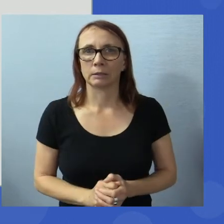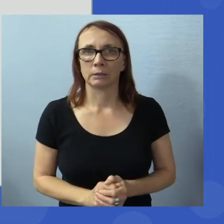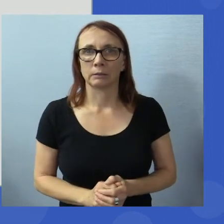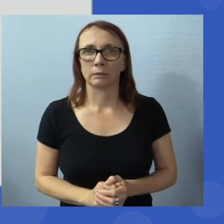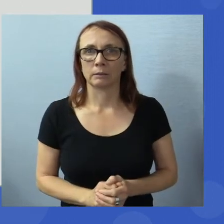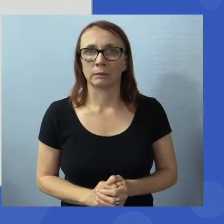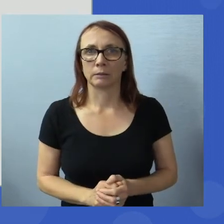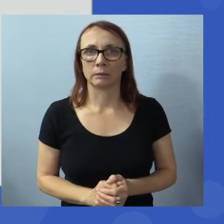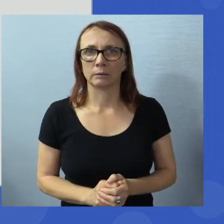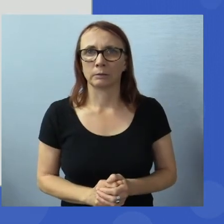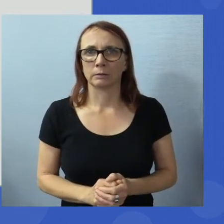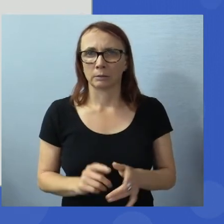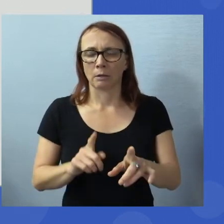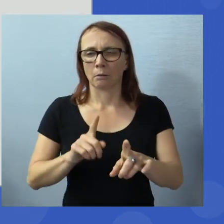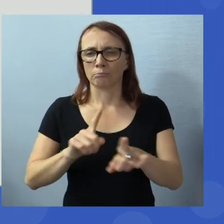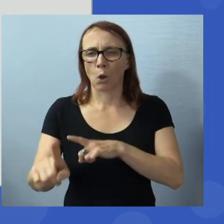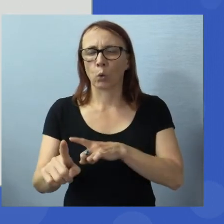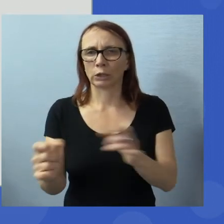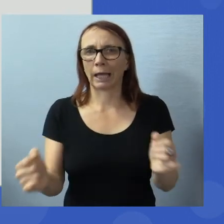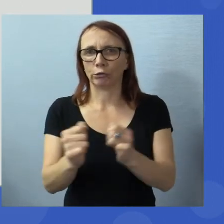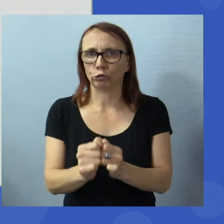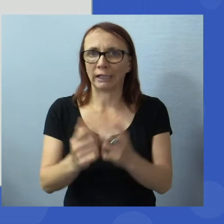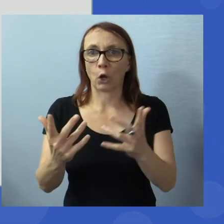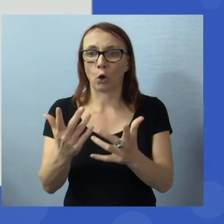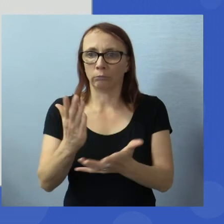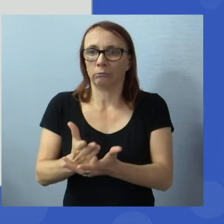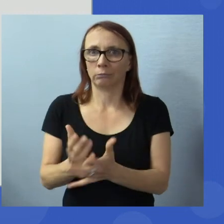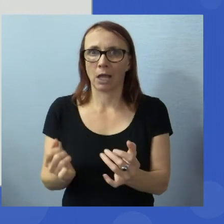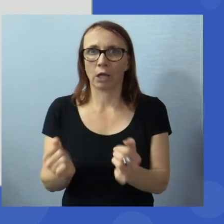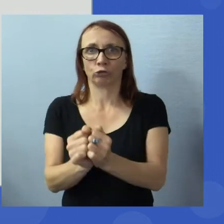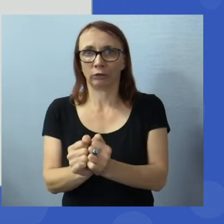into the strongly agree and agree box but kind of in reverse order from number